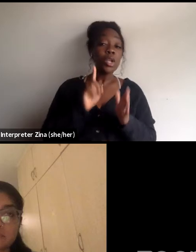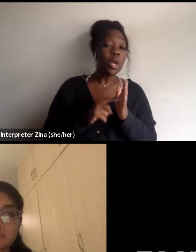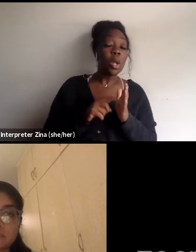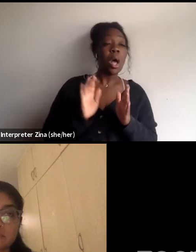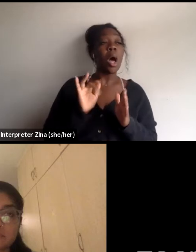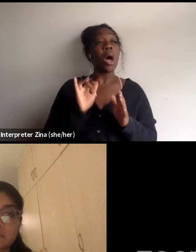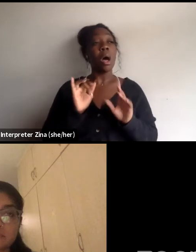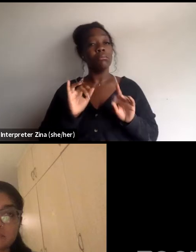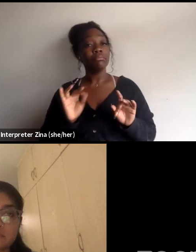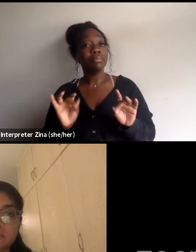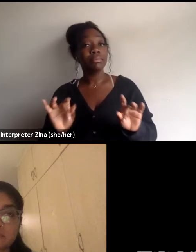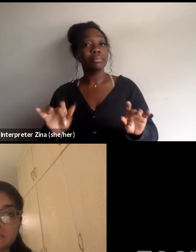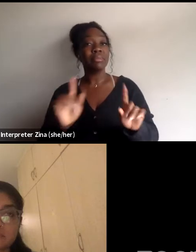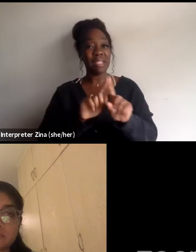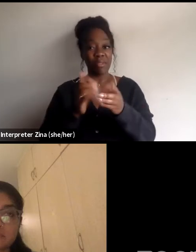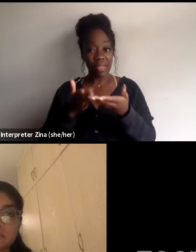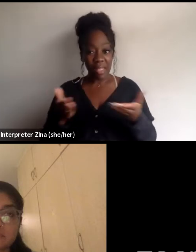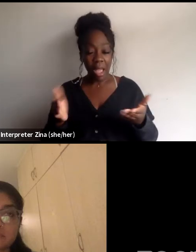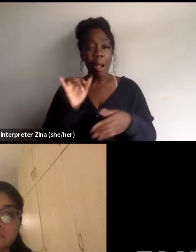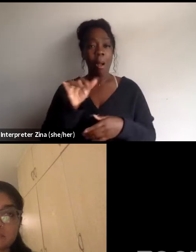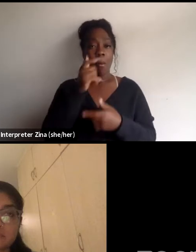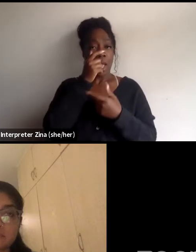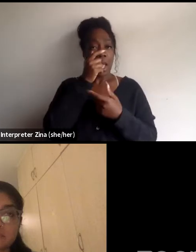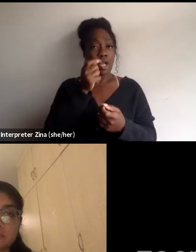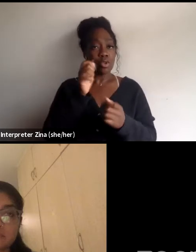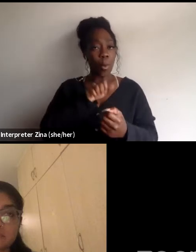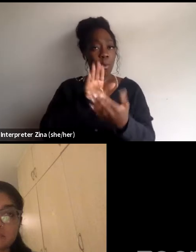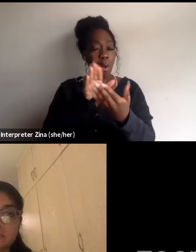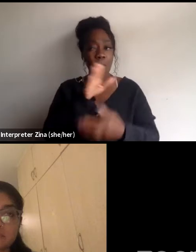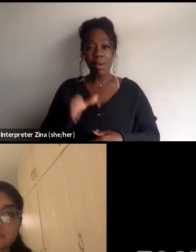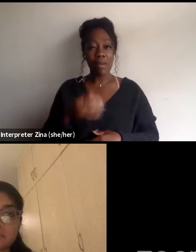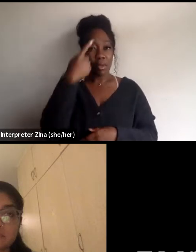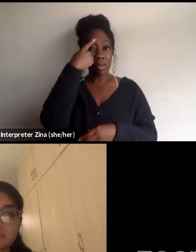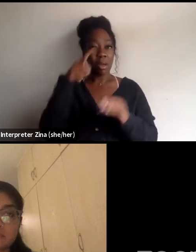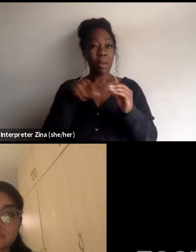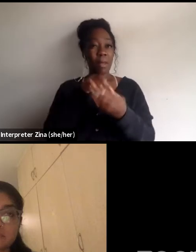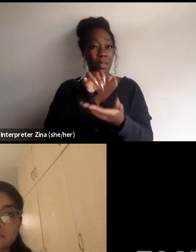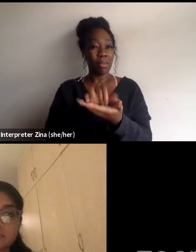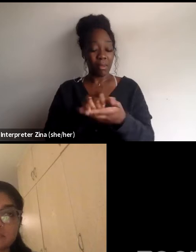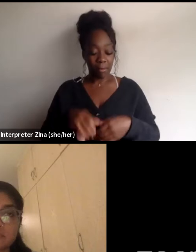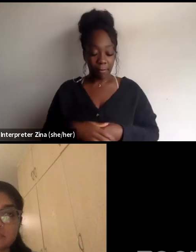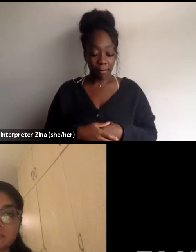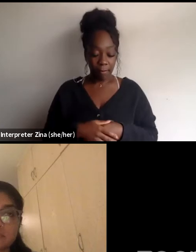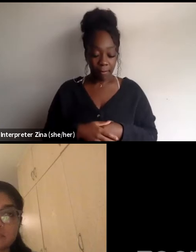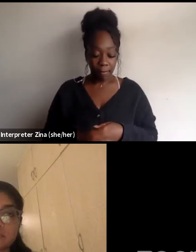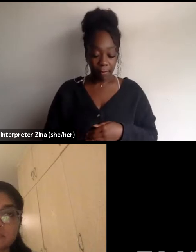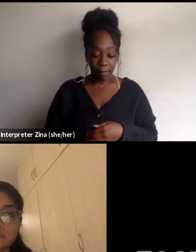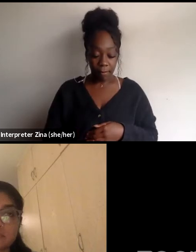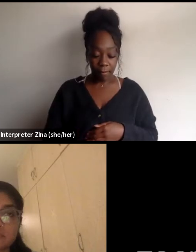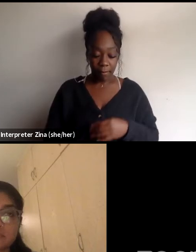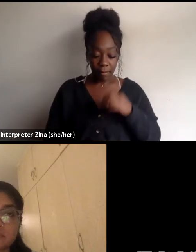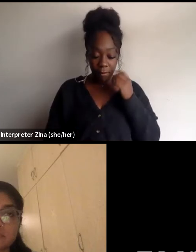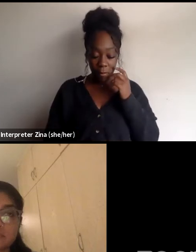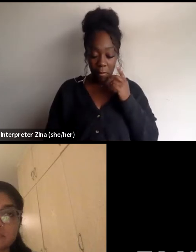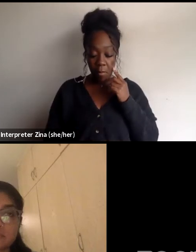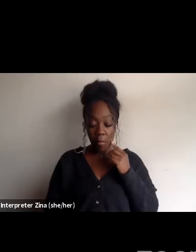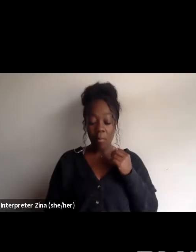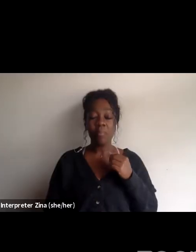I've never thought about that before. So at some point theory says you may be marginal, but your viewpoint is anything but marginal